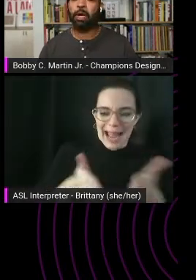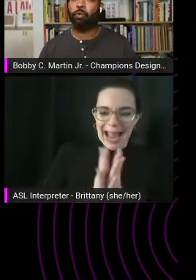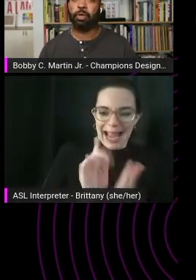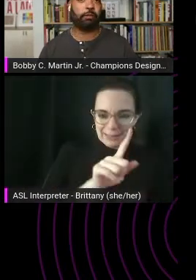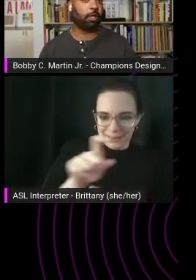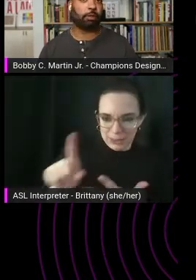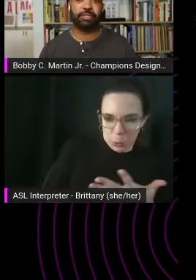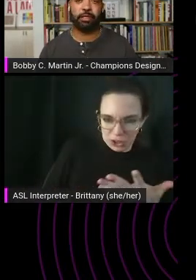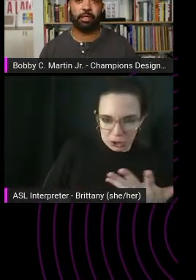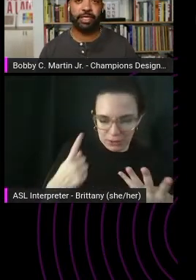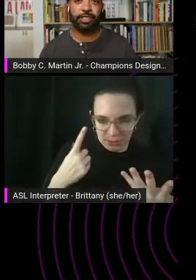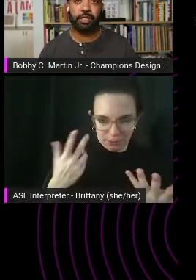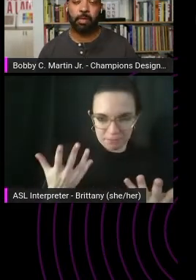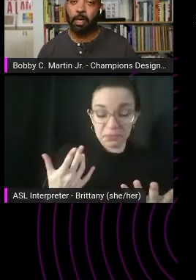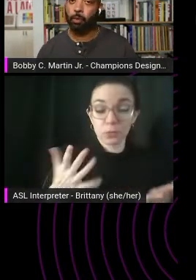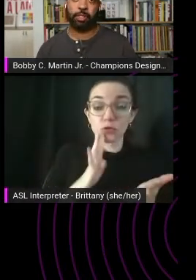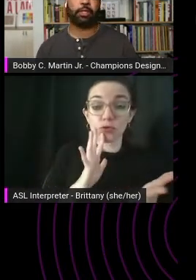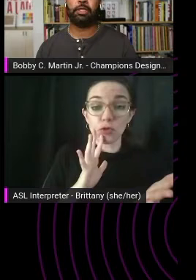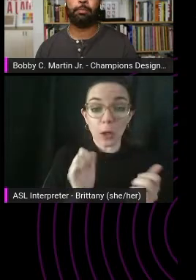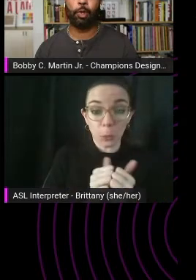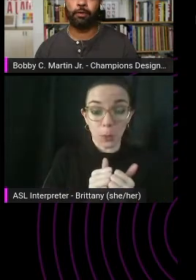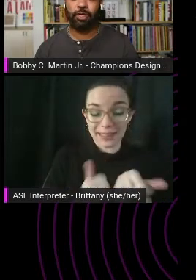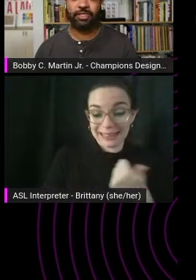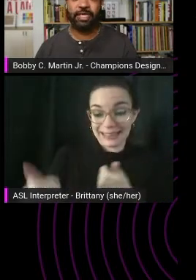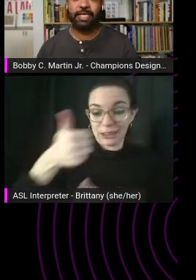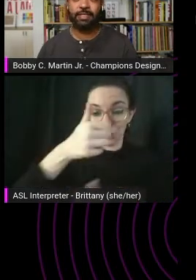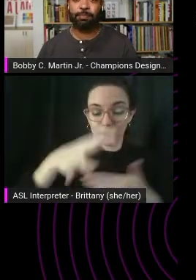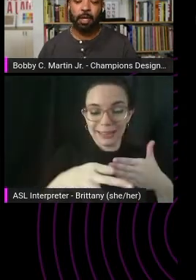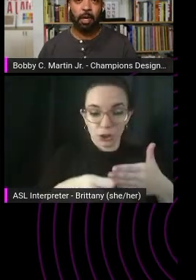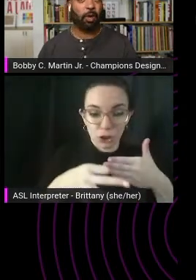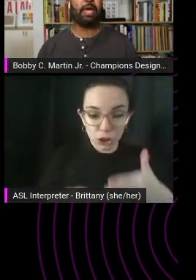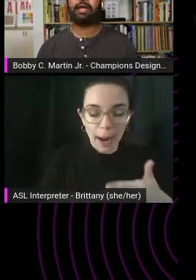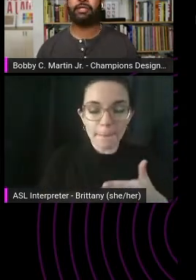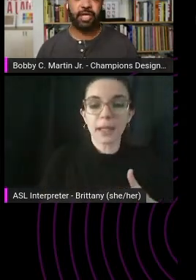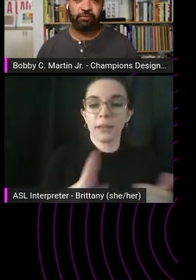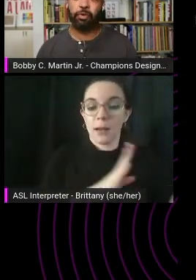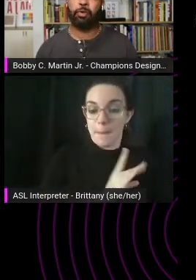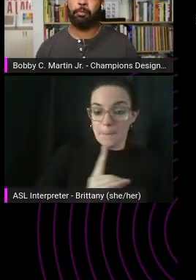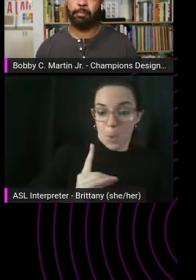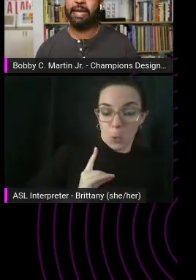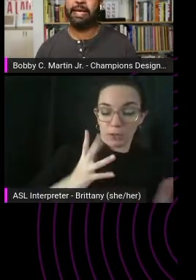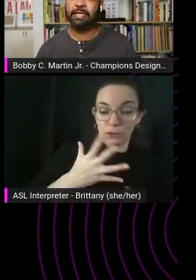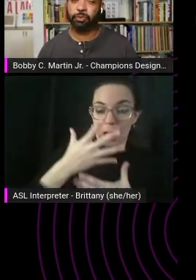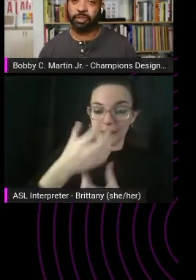Well, we talked with senior leadership. We talked to the board of trustees. But we had several meetings with